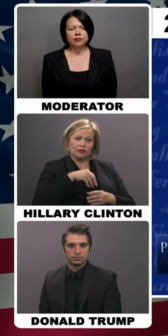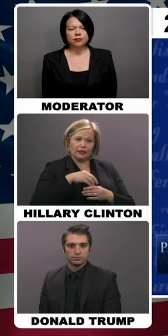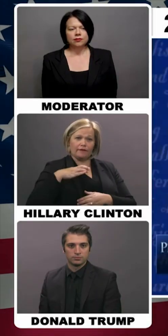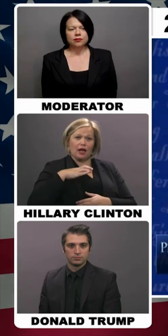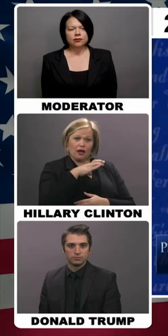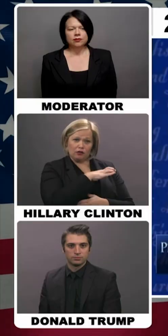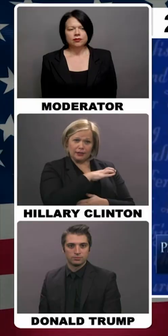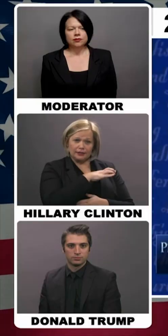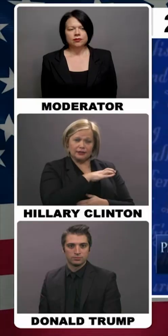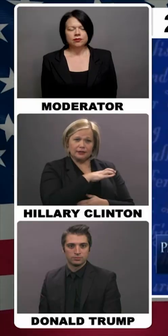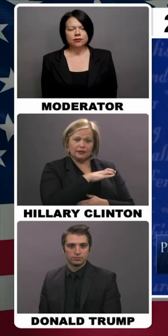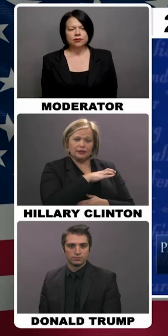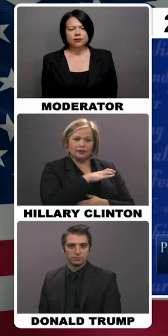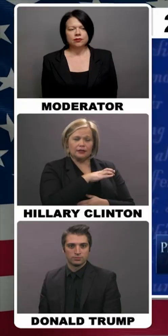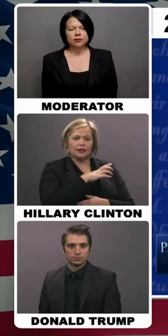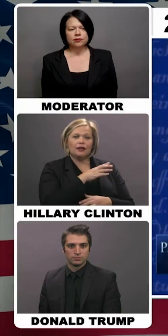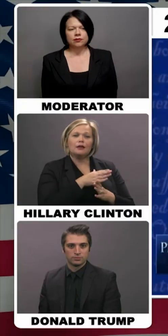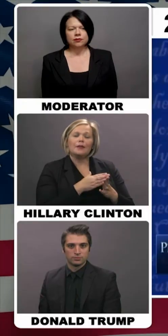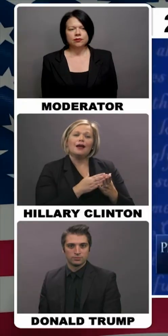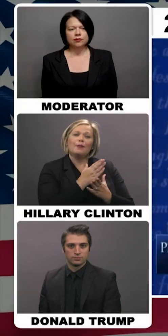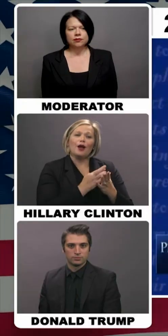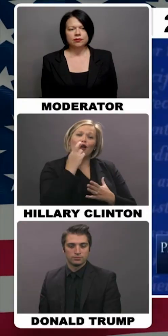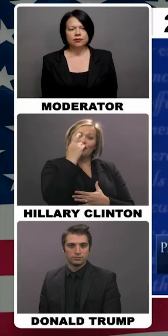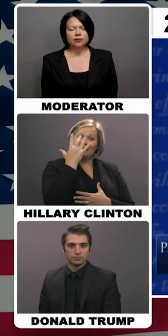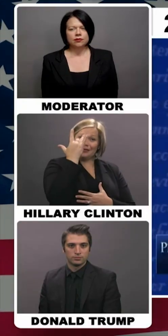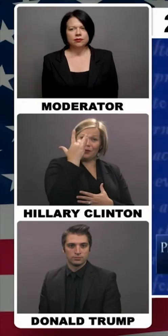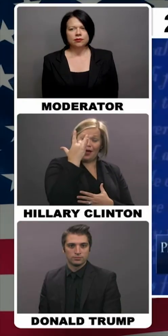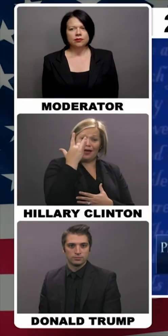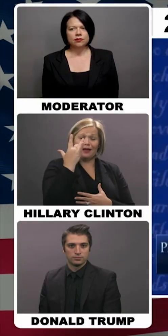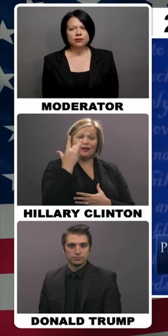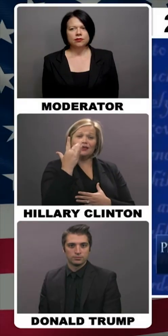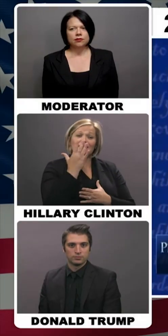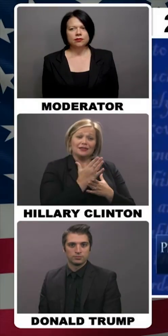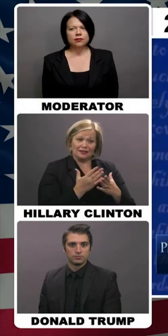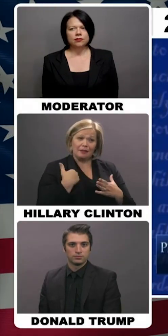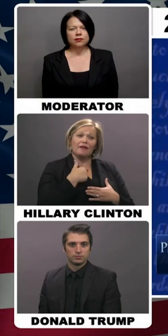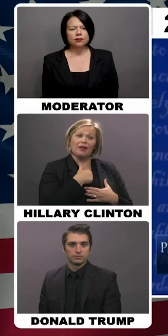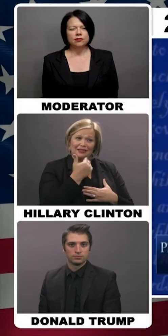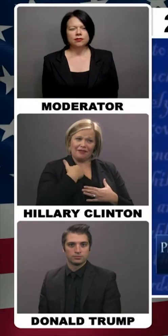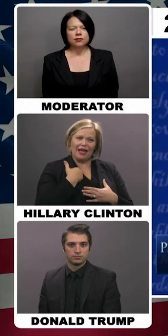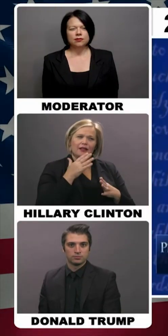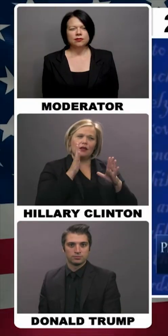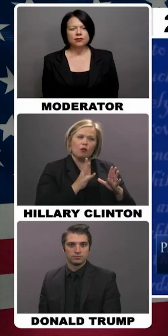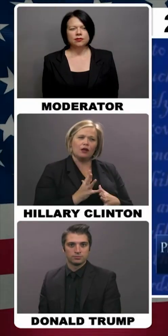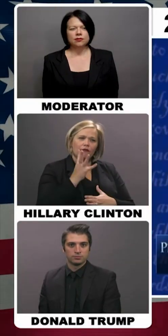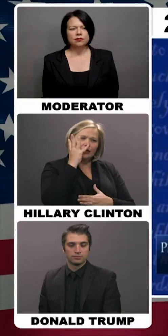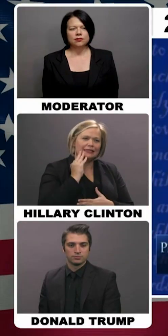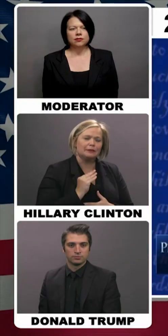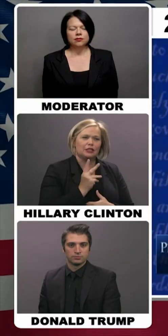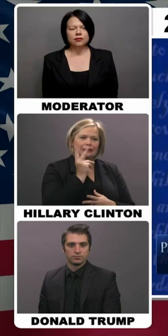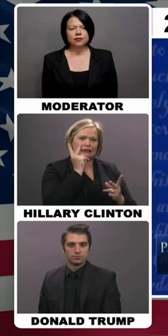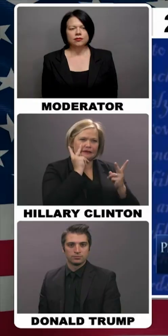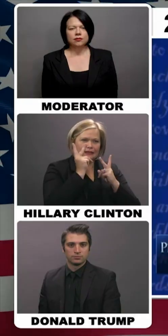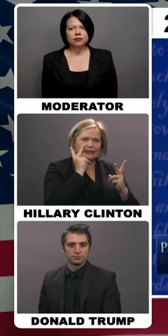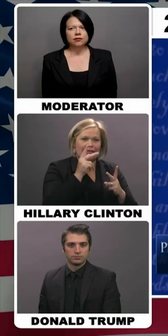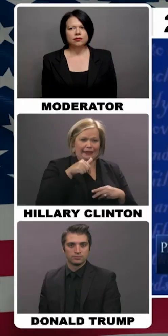because those of us who have had the great privilege of seeing this job of close